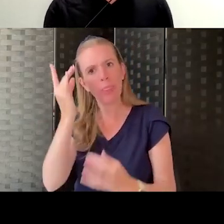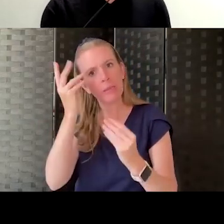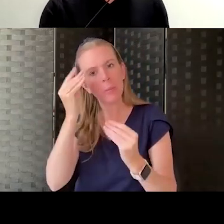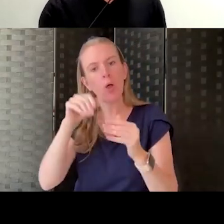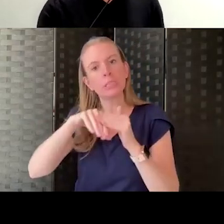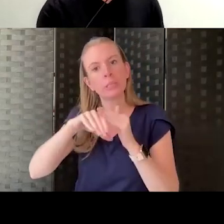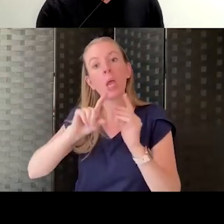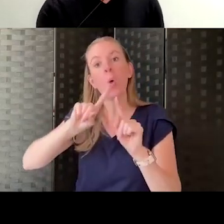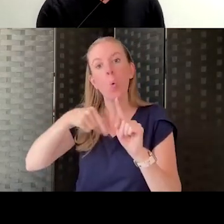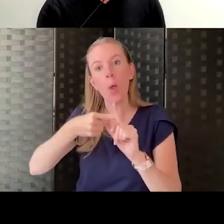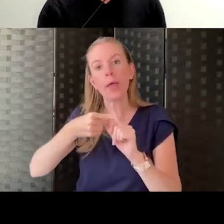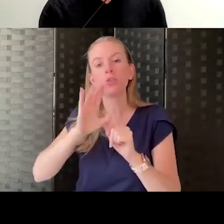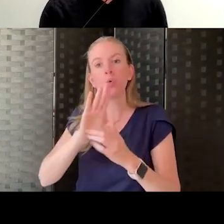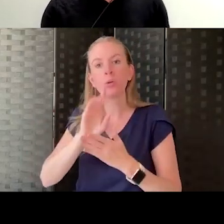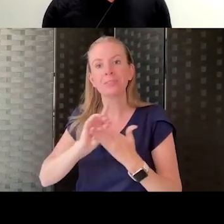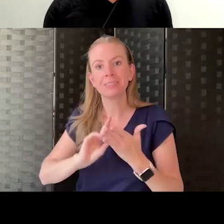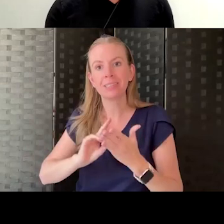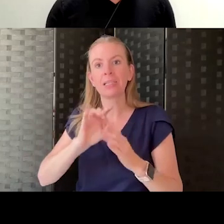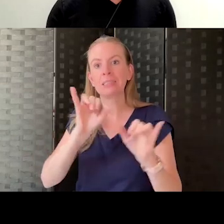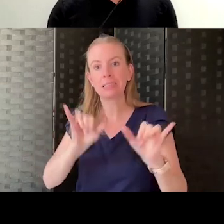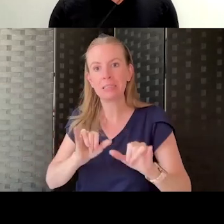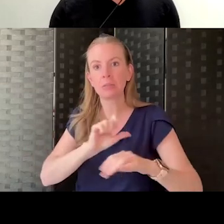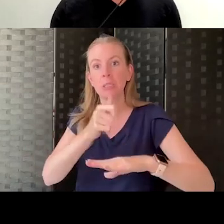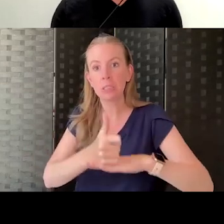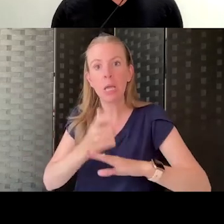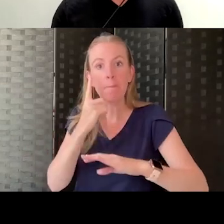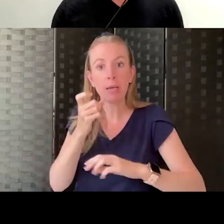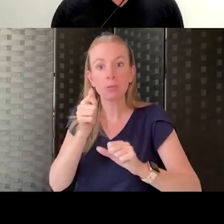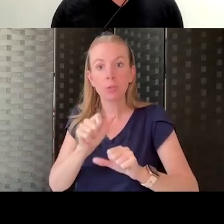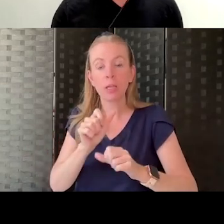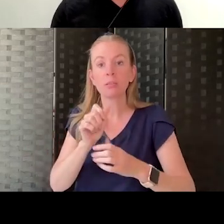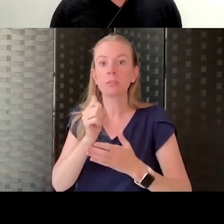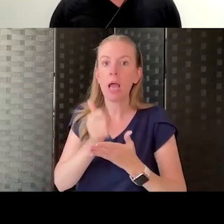when you are building out your design system because it can really help mitigate a lot of